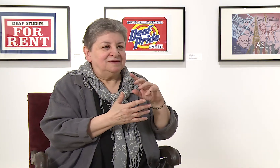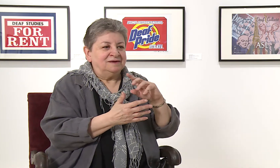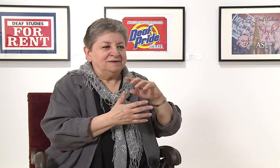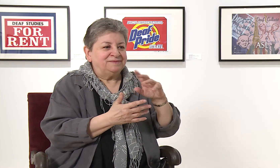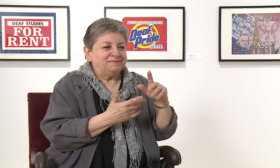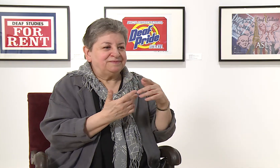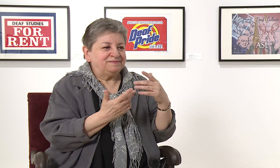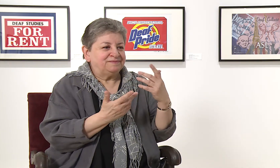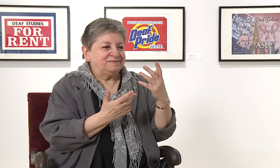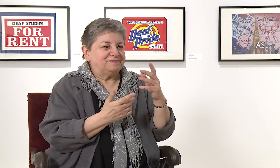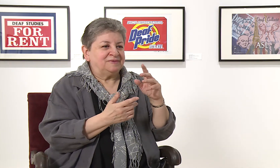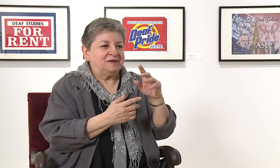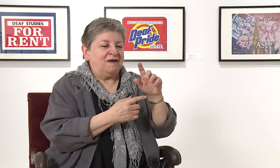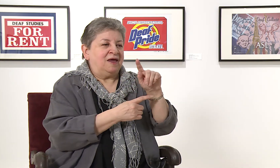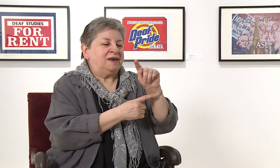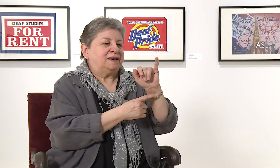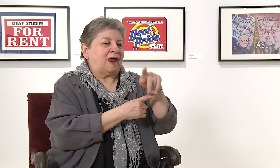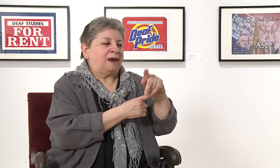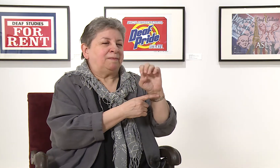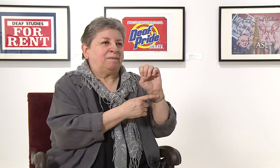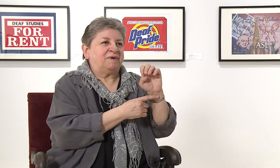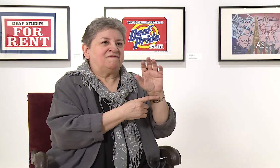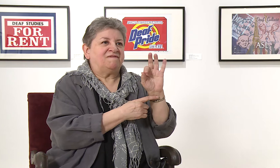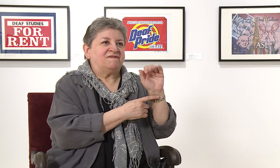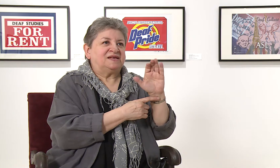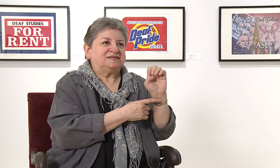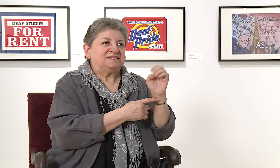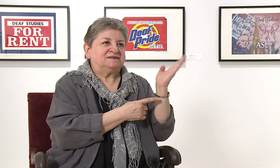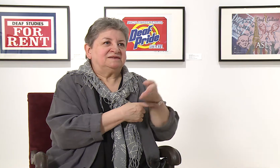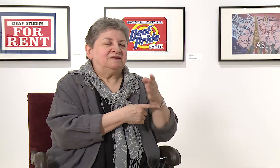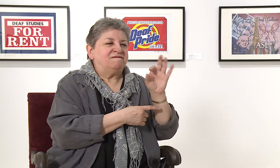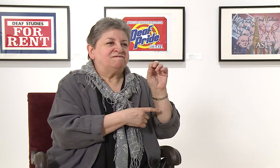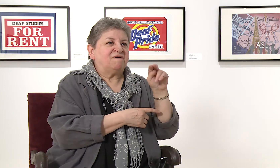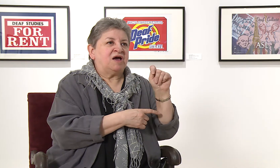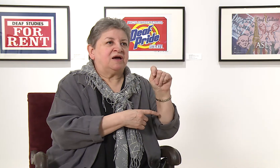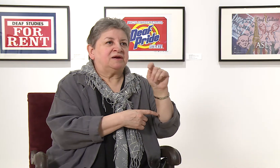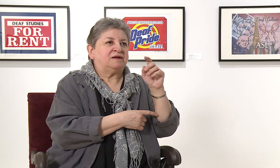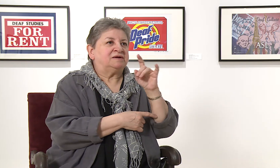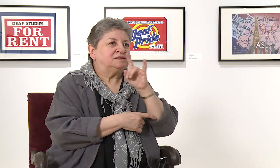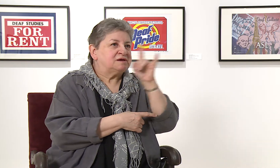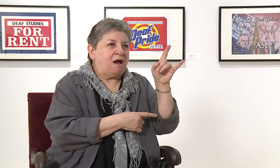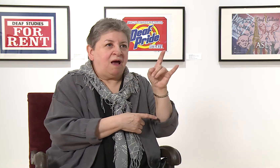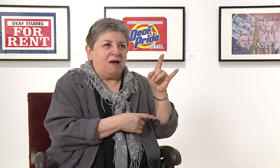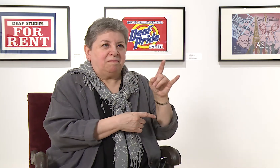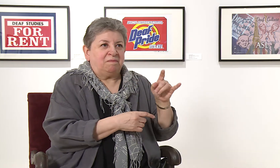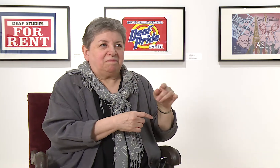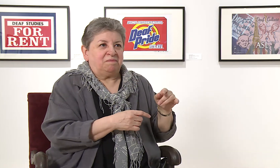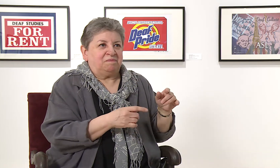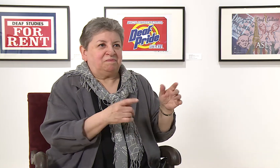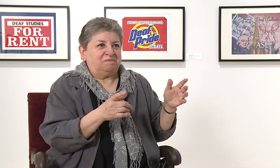because you see--ha ha! I'm a bit of a typeface and font snob.